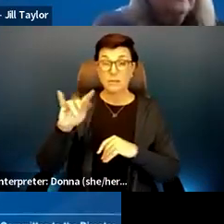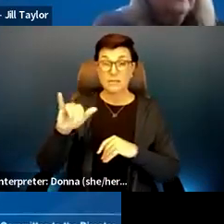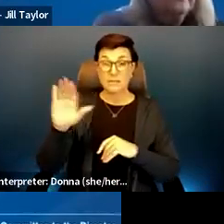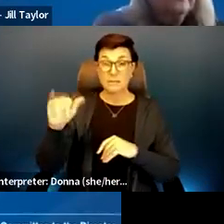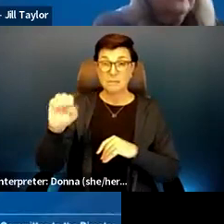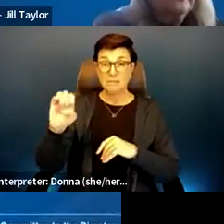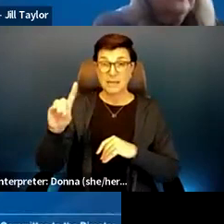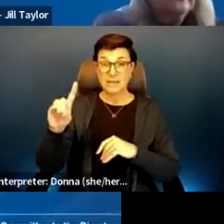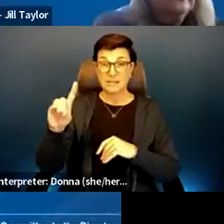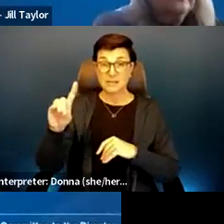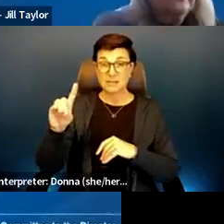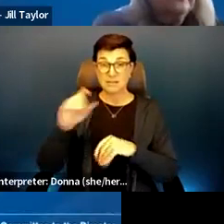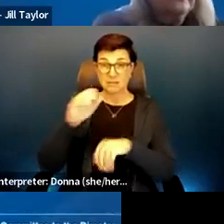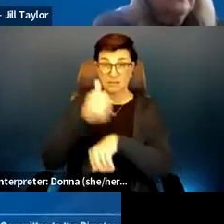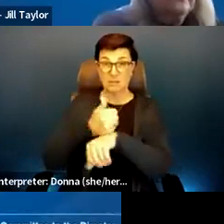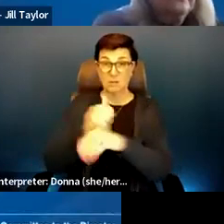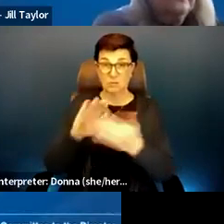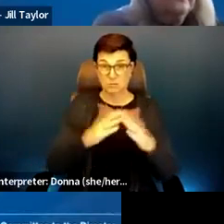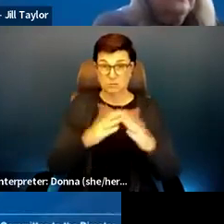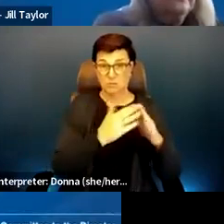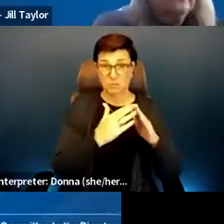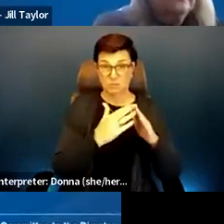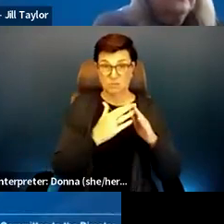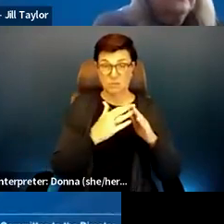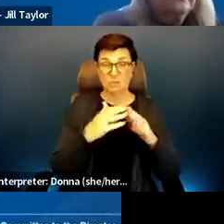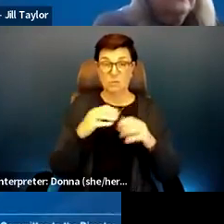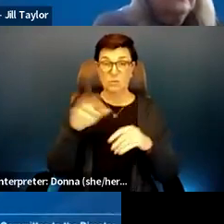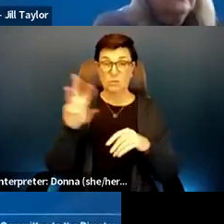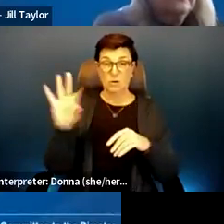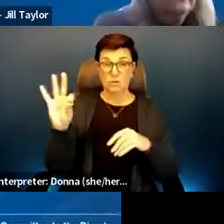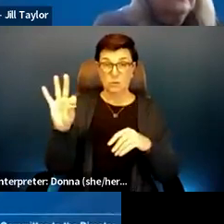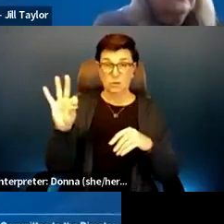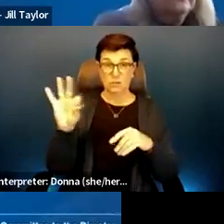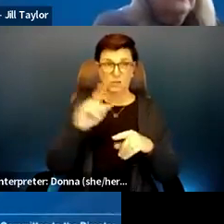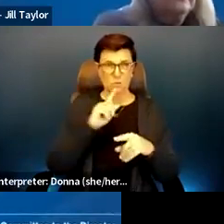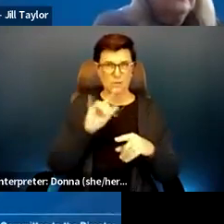and to be extensions to the work that our local public health